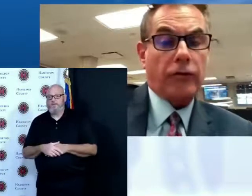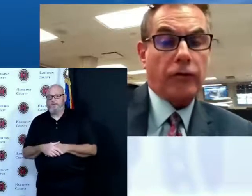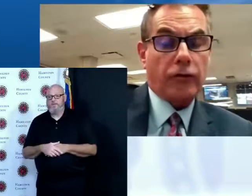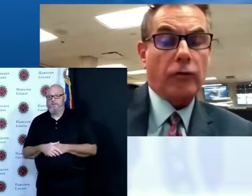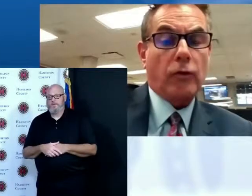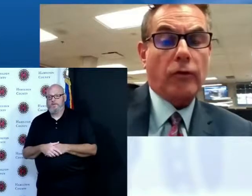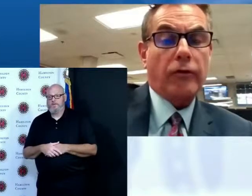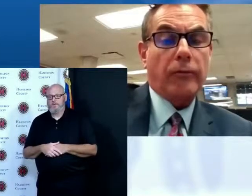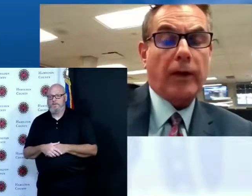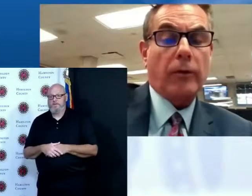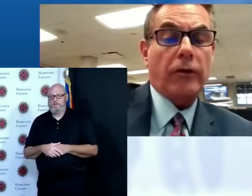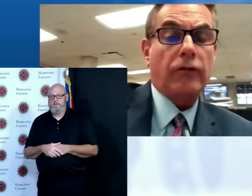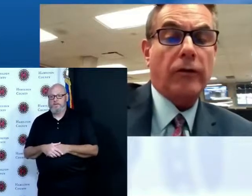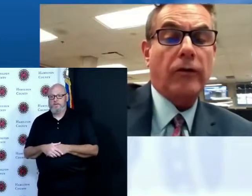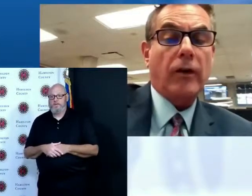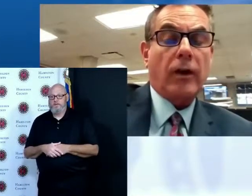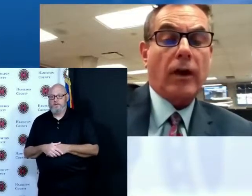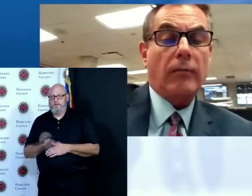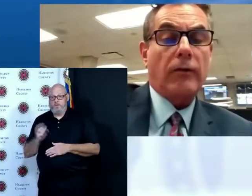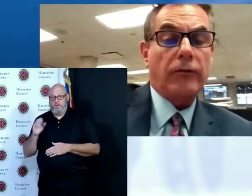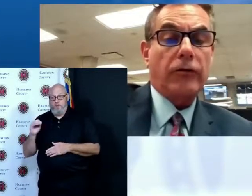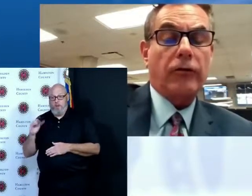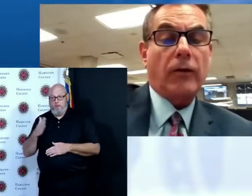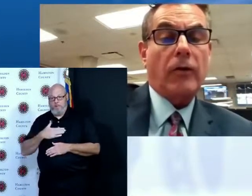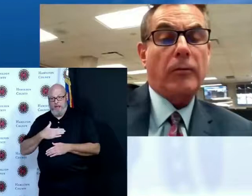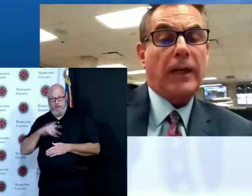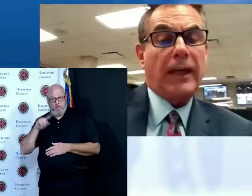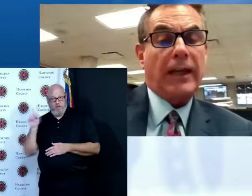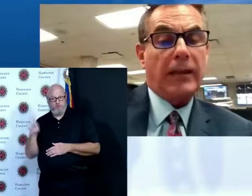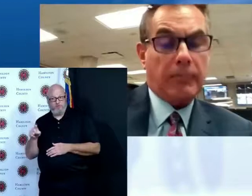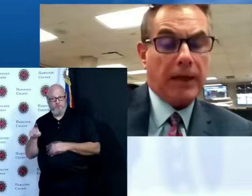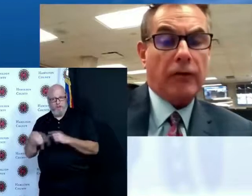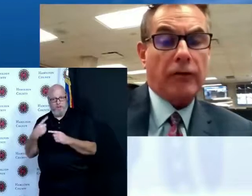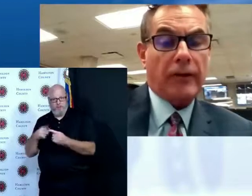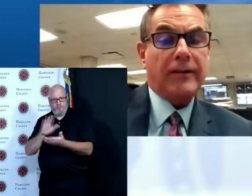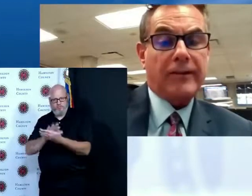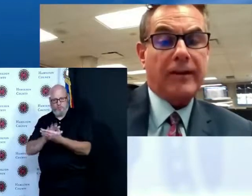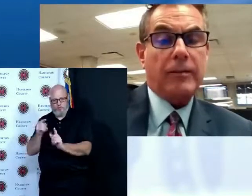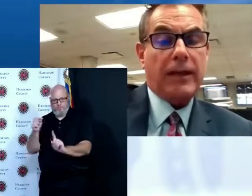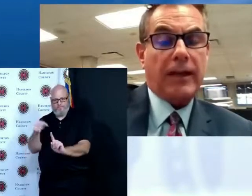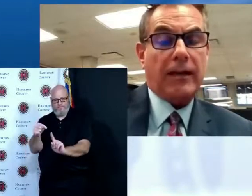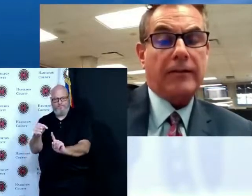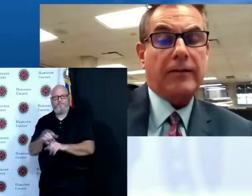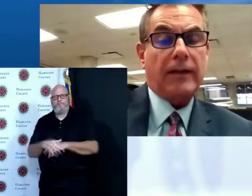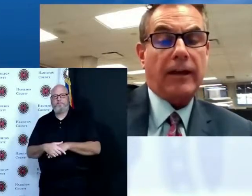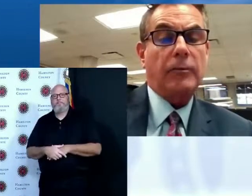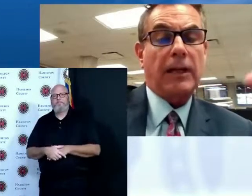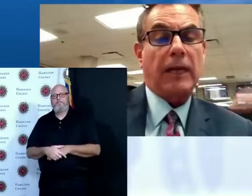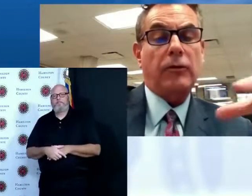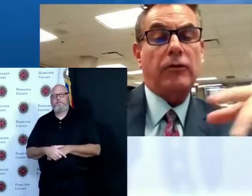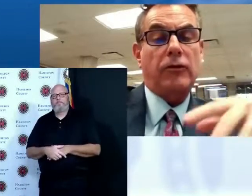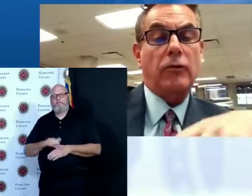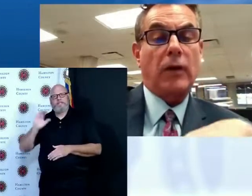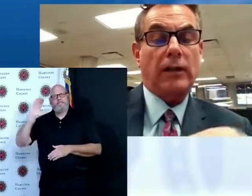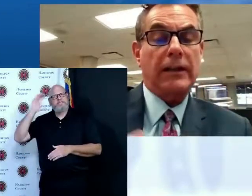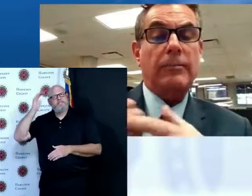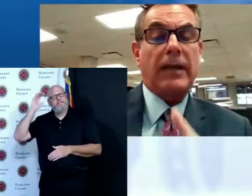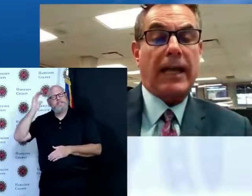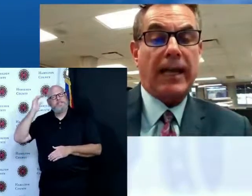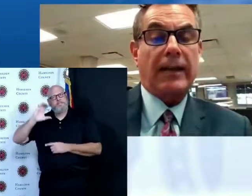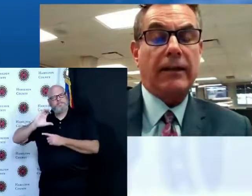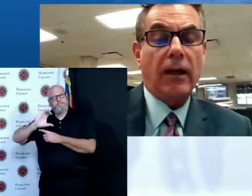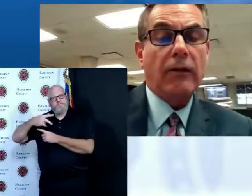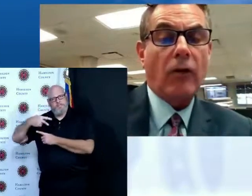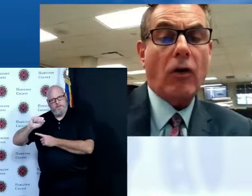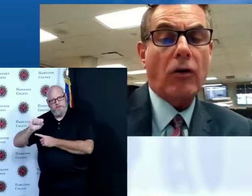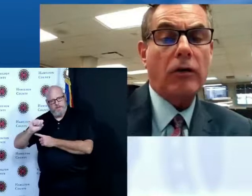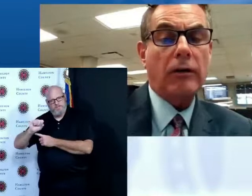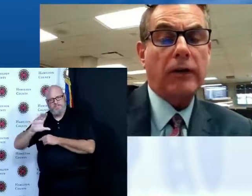to schools my questions first of all it appears that CPS has been able to leap ahead of all of the